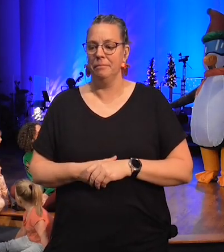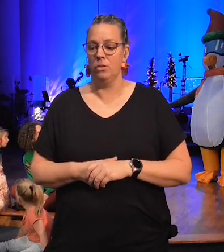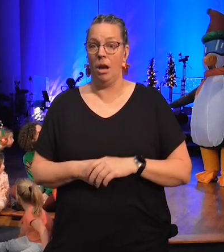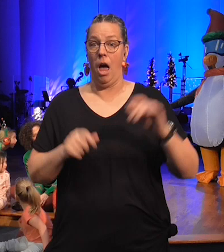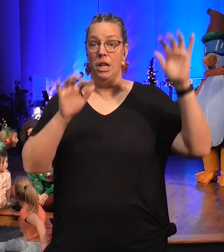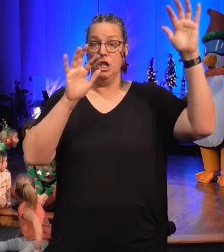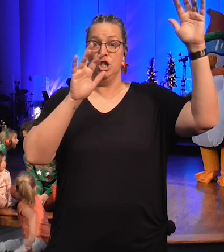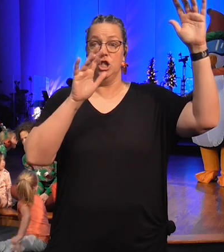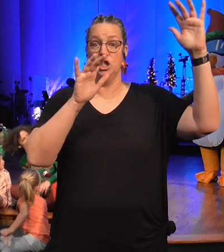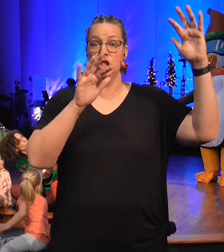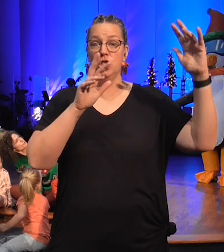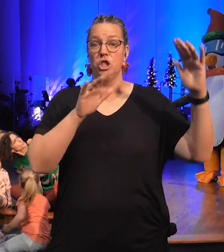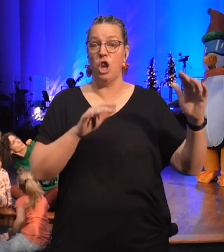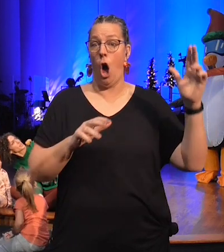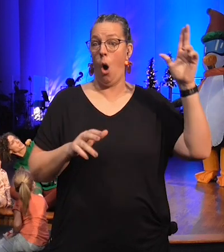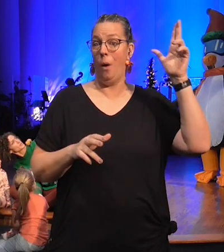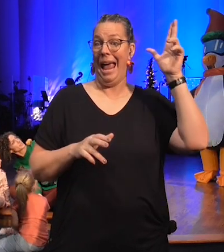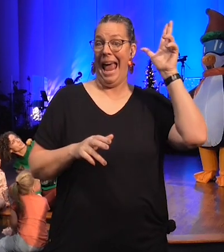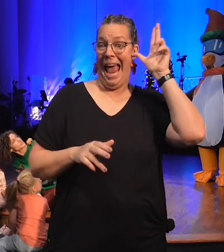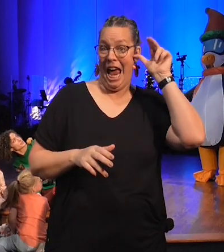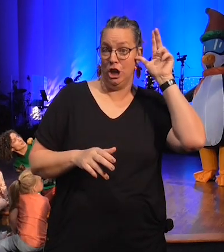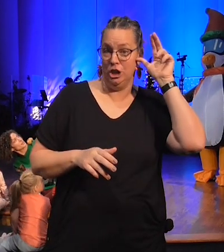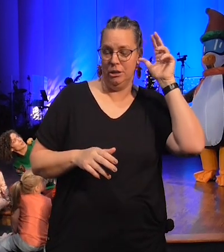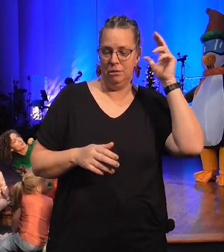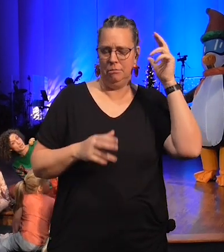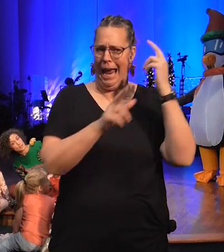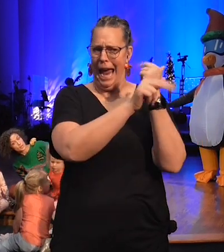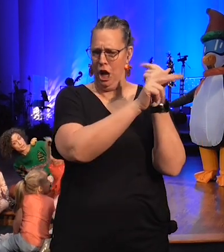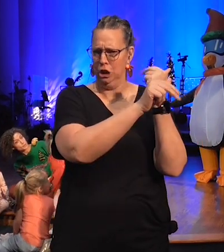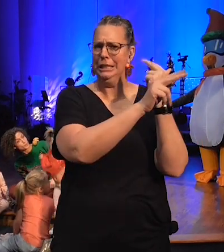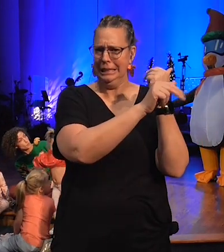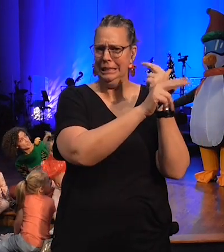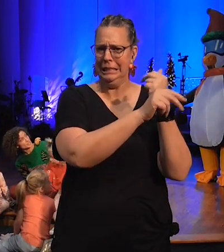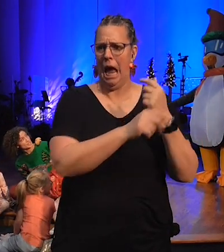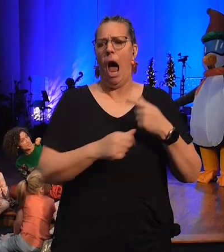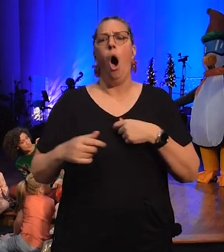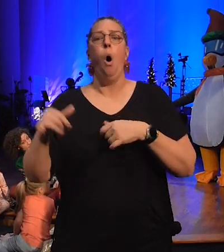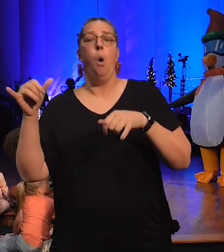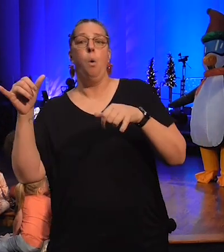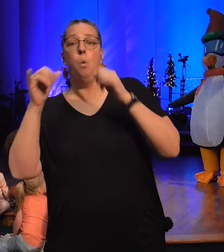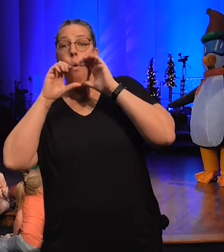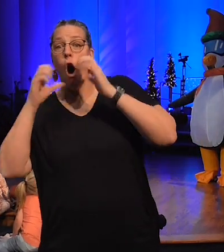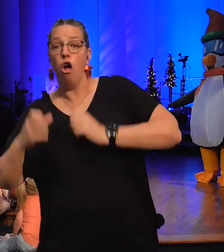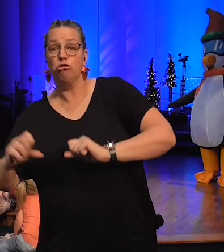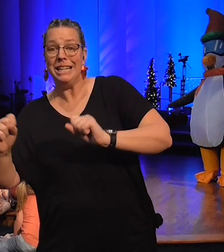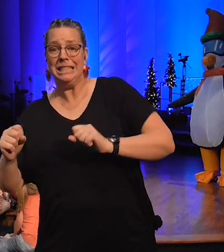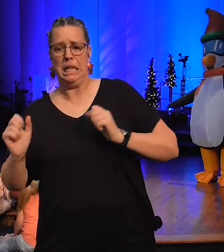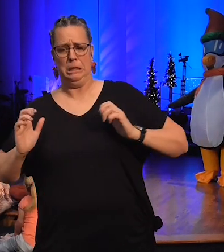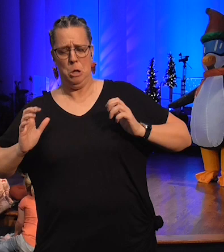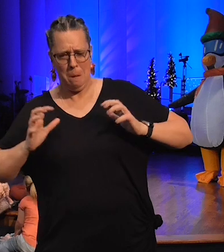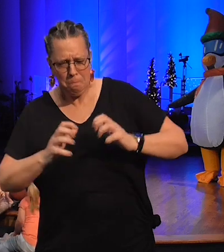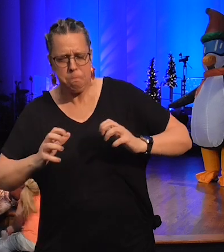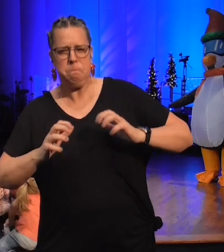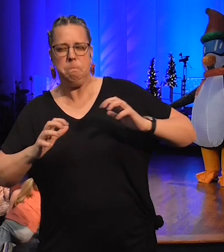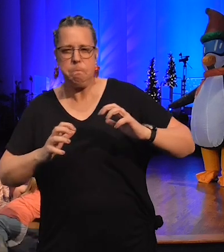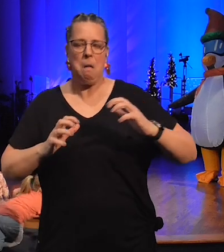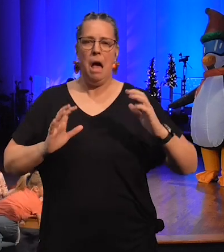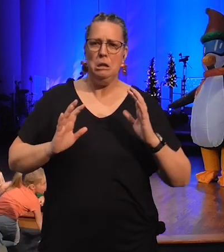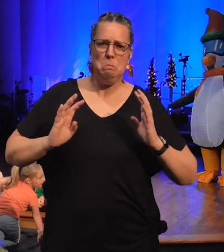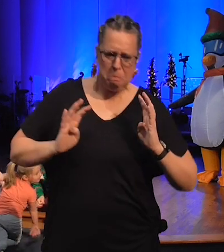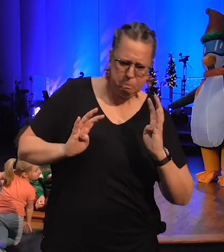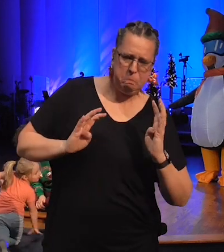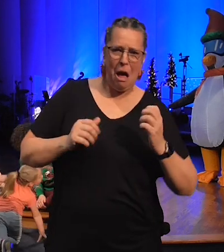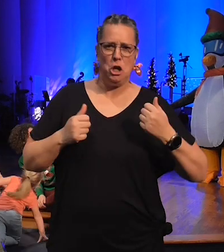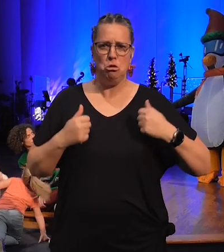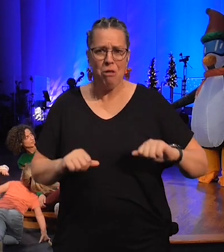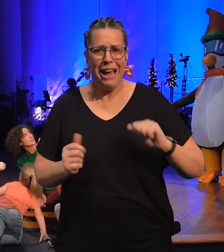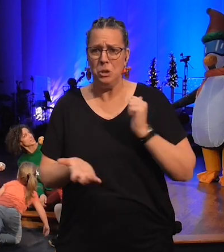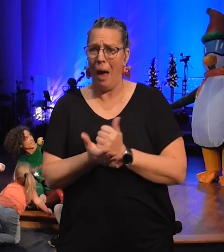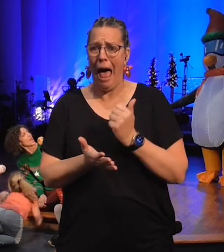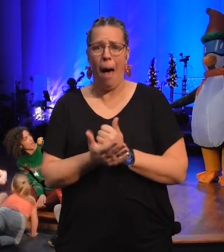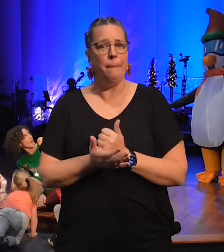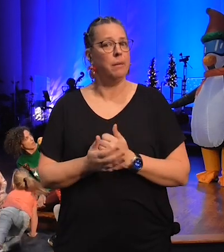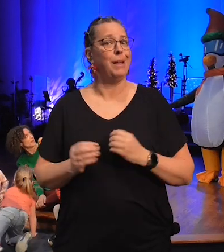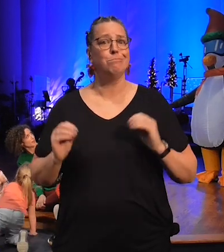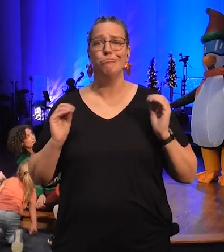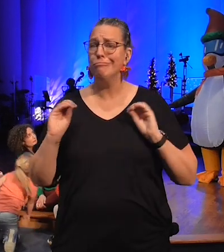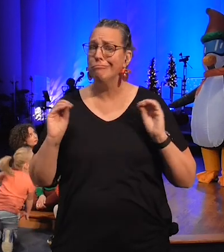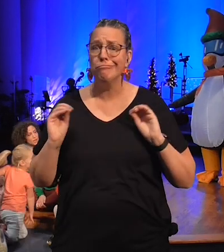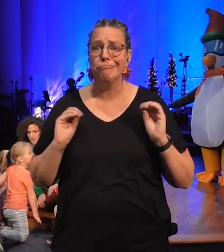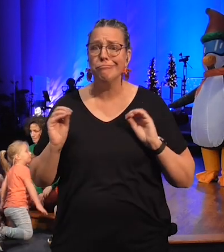all the snow hairs heaved and huffed and the walruses pried and puffed but they didn't budge